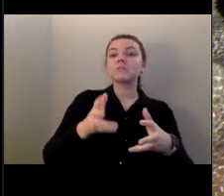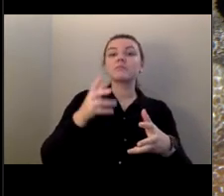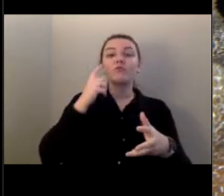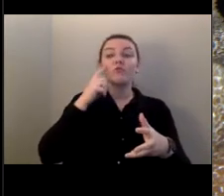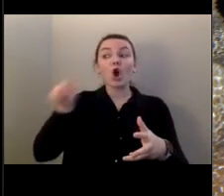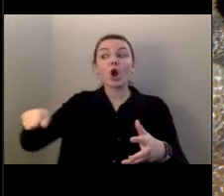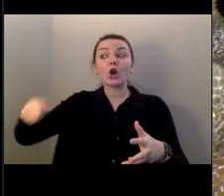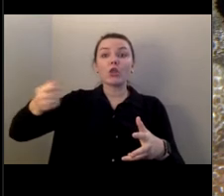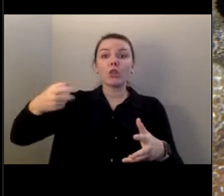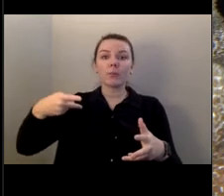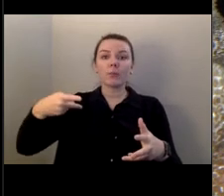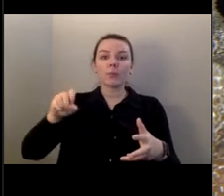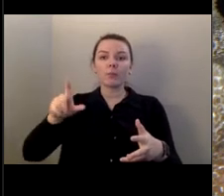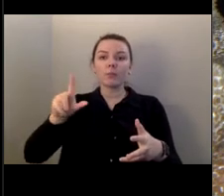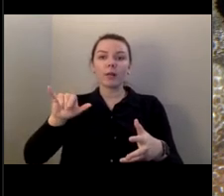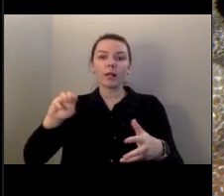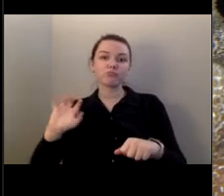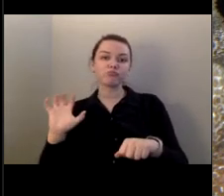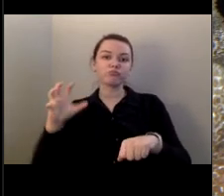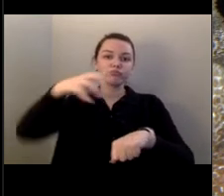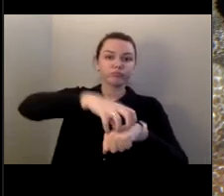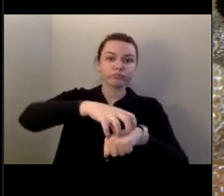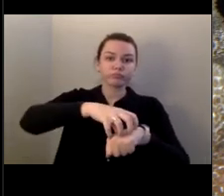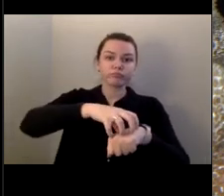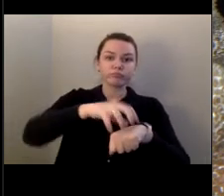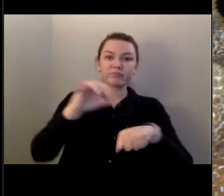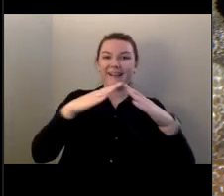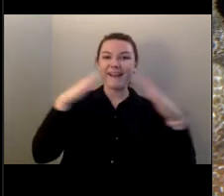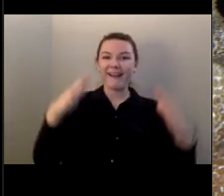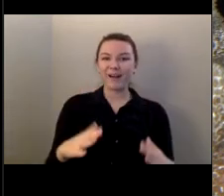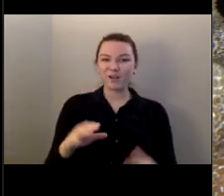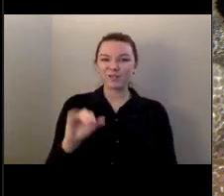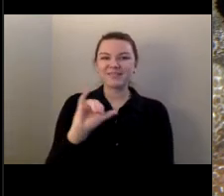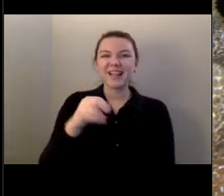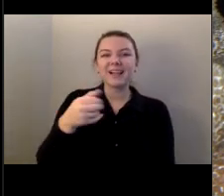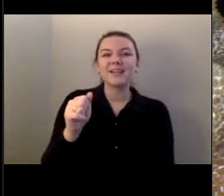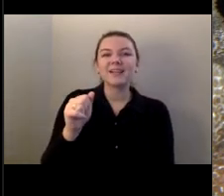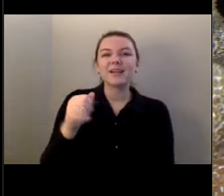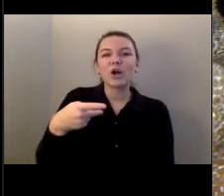So they're kind of like apartment buildings in the ocean. So as you can see in this photo,